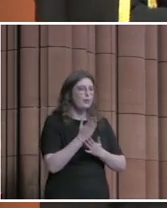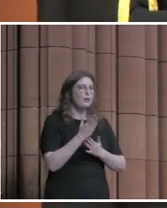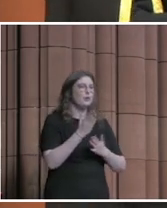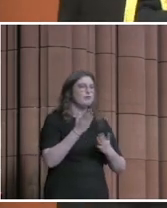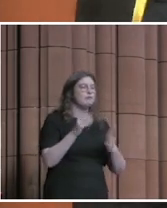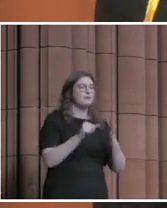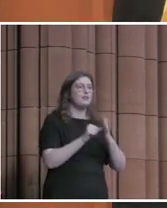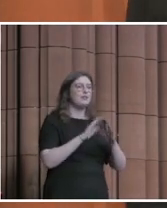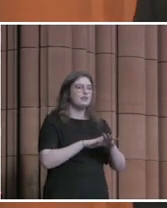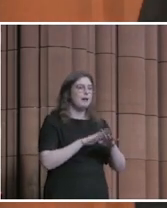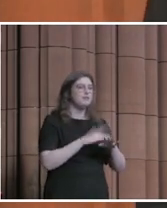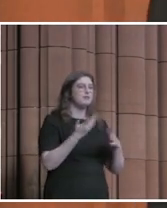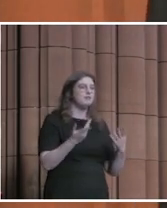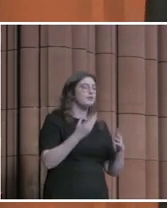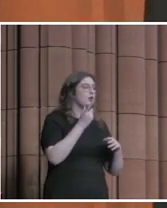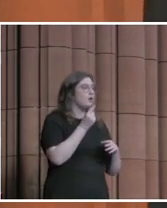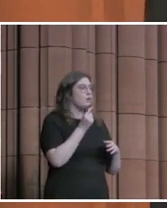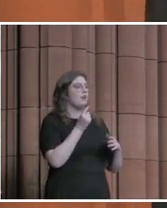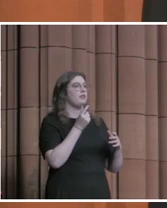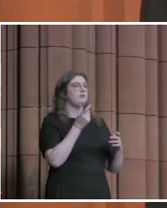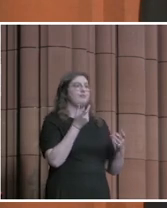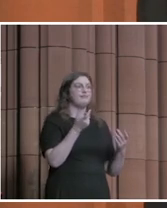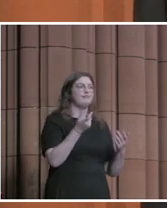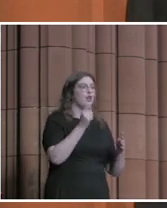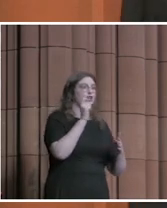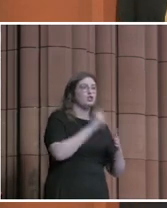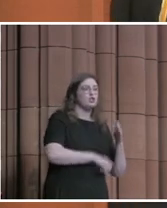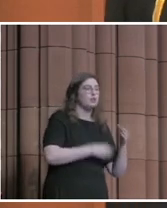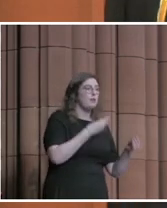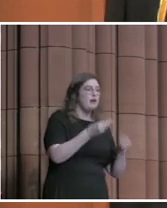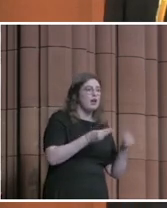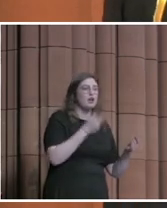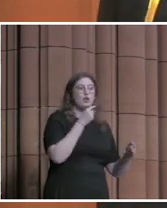or organisational structures or foreign destinations or with human aspects of work.